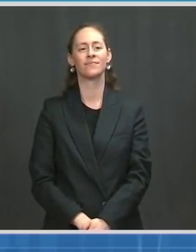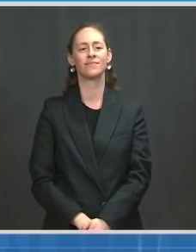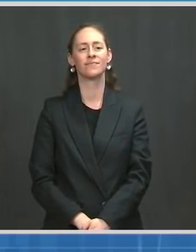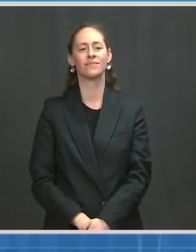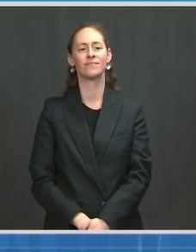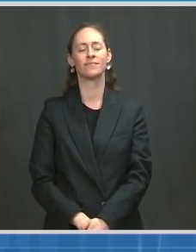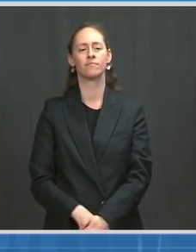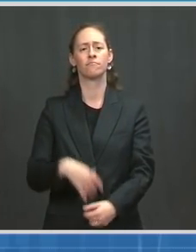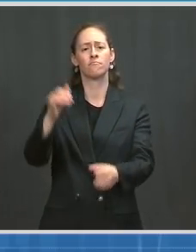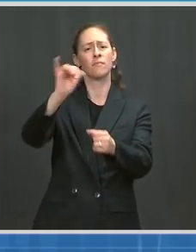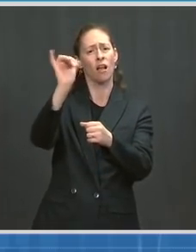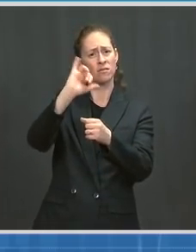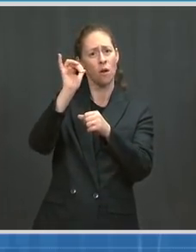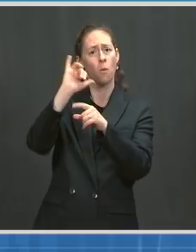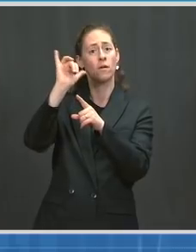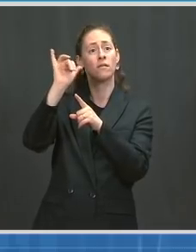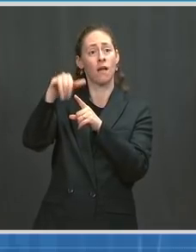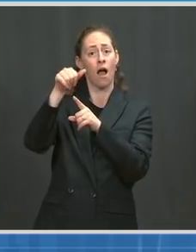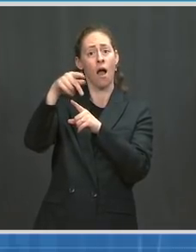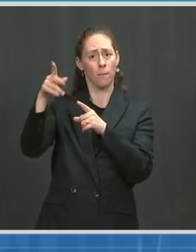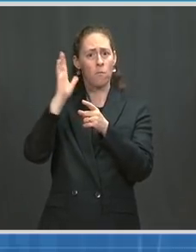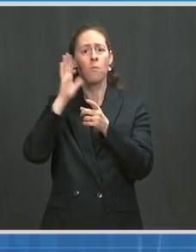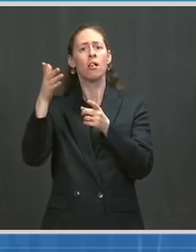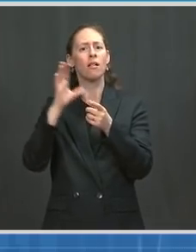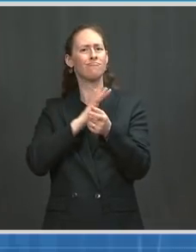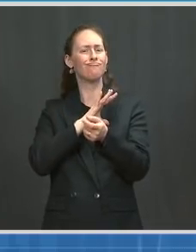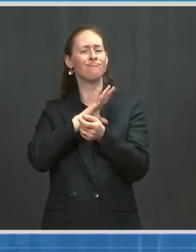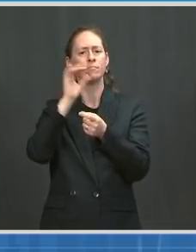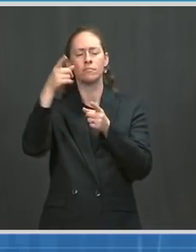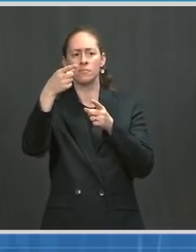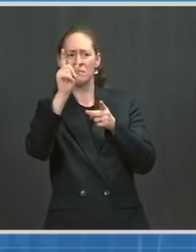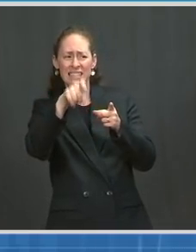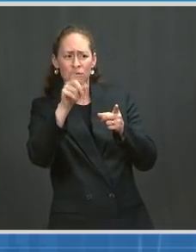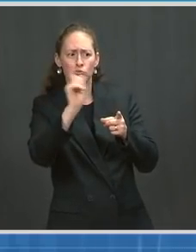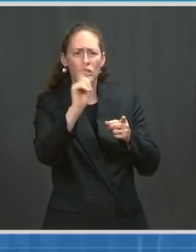Alright, got through that. Today also happens to be our "Digital Day of Action."